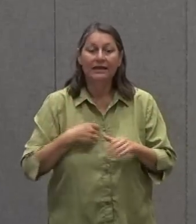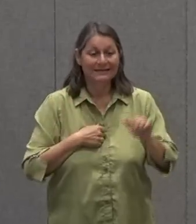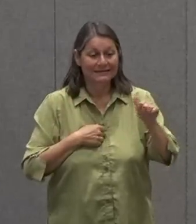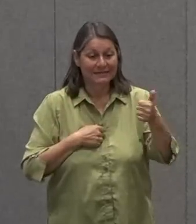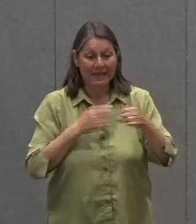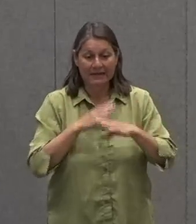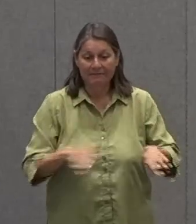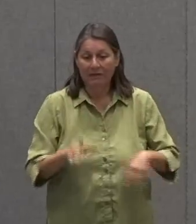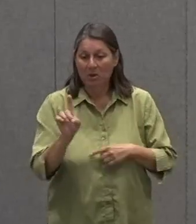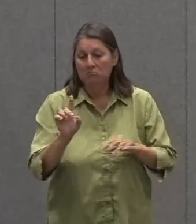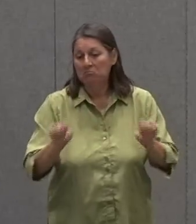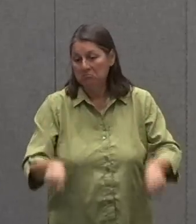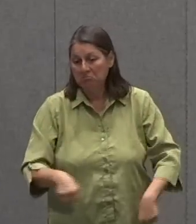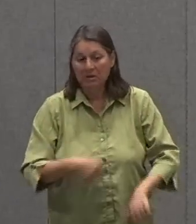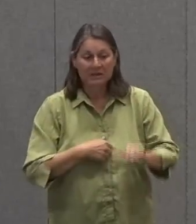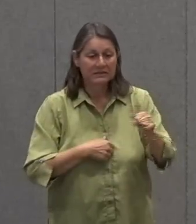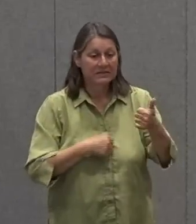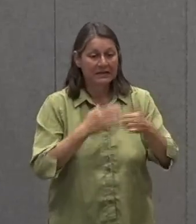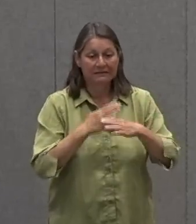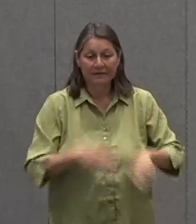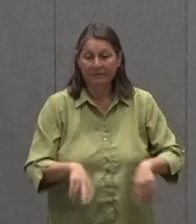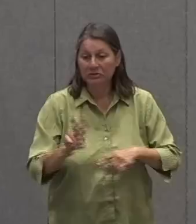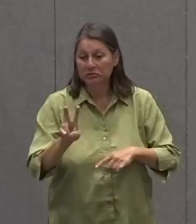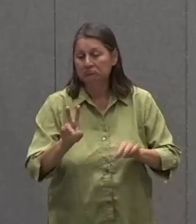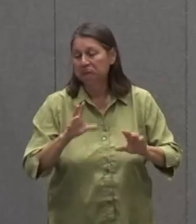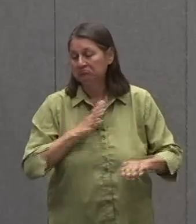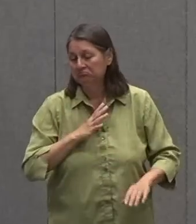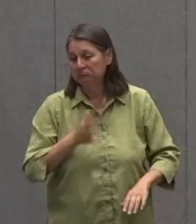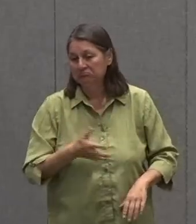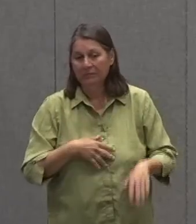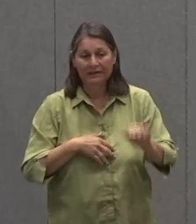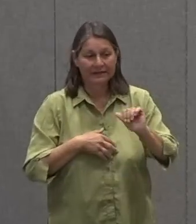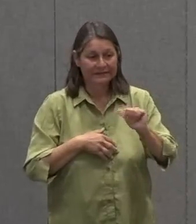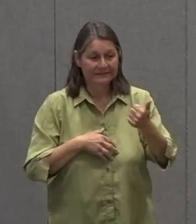two could go into it, and five could go into it.